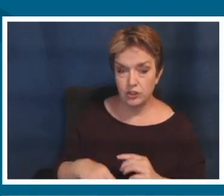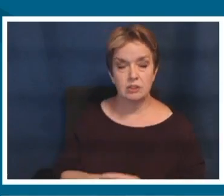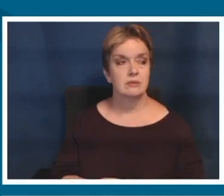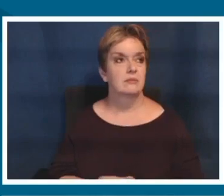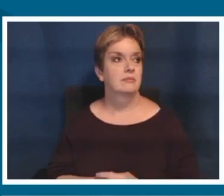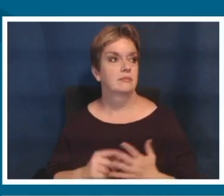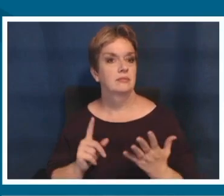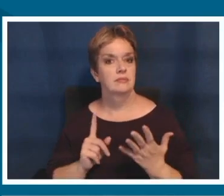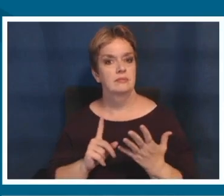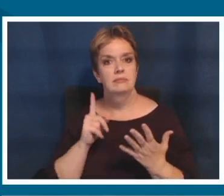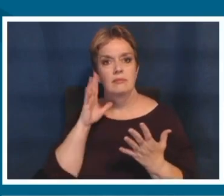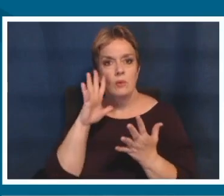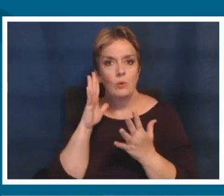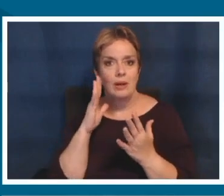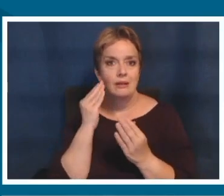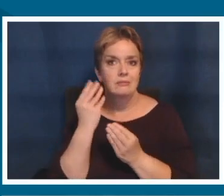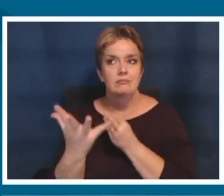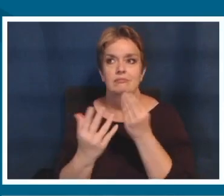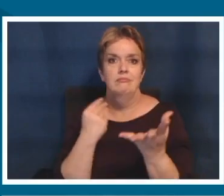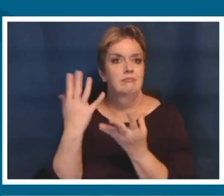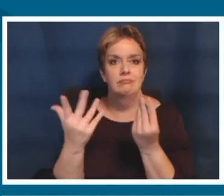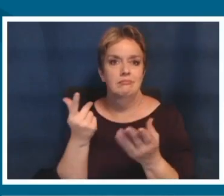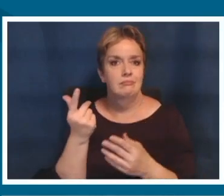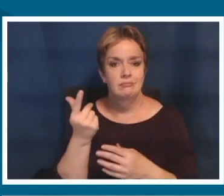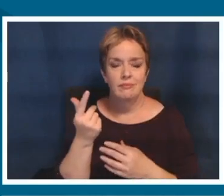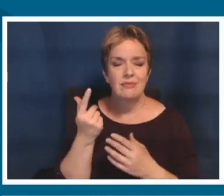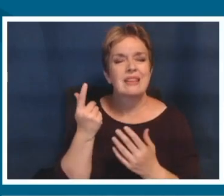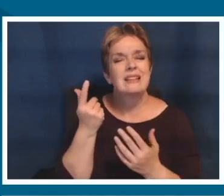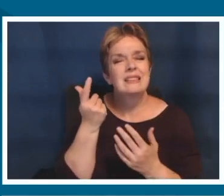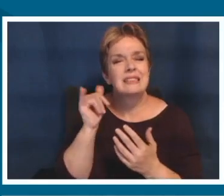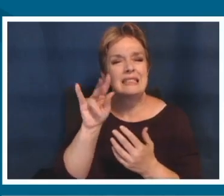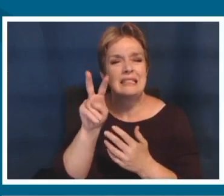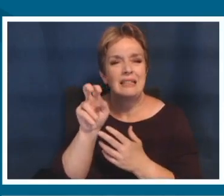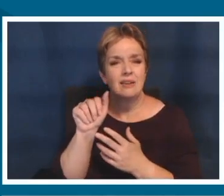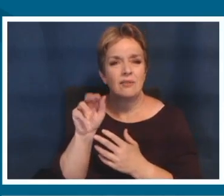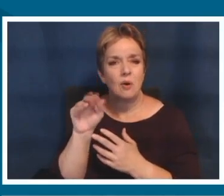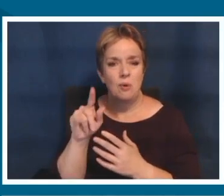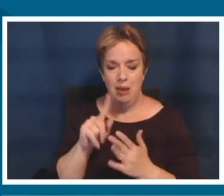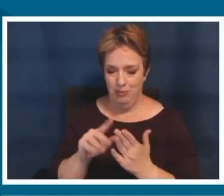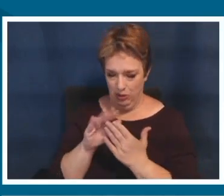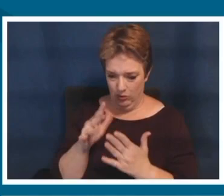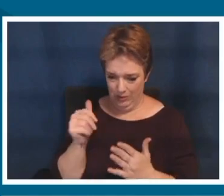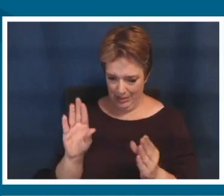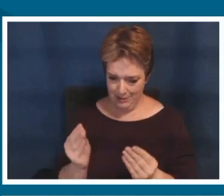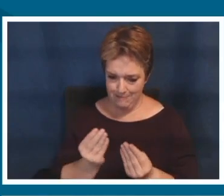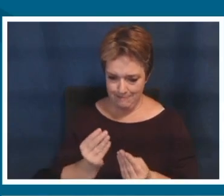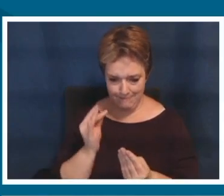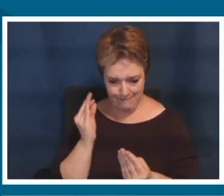to do and students chose from that and then brainstormed how they could use that tactic to convey their invisible